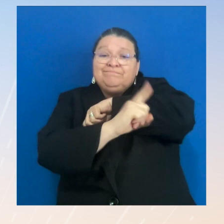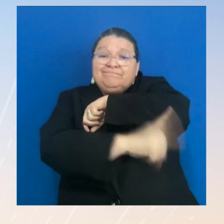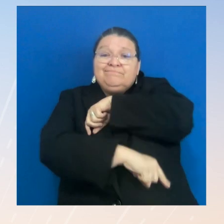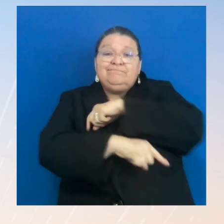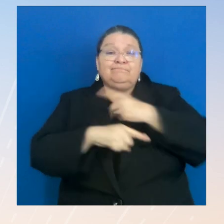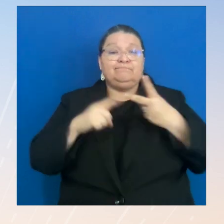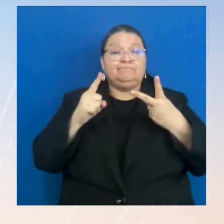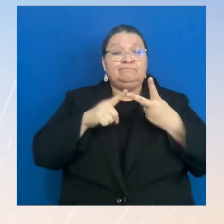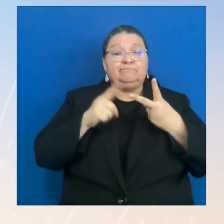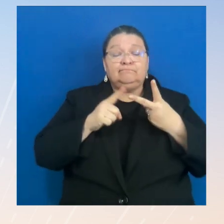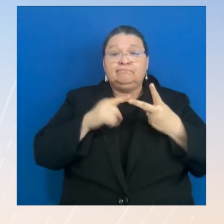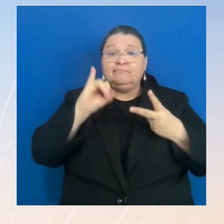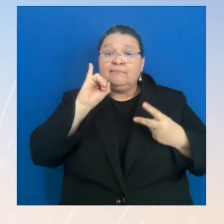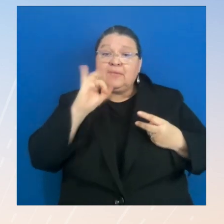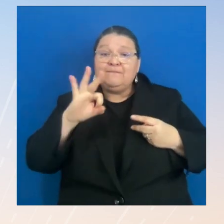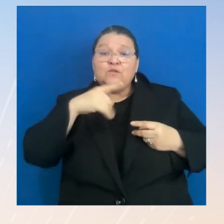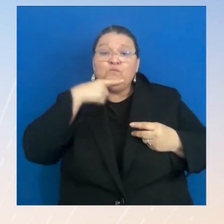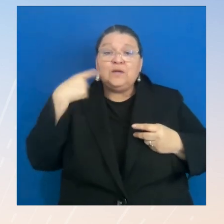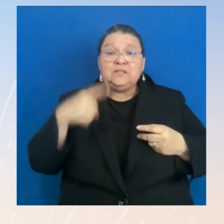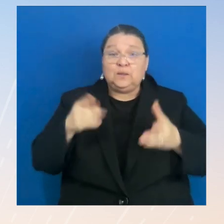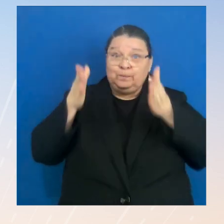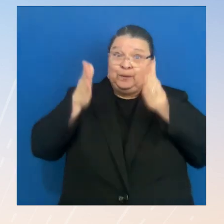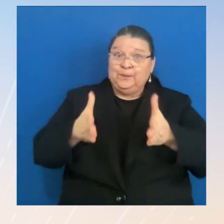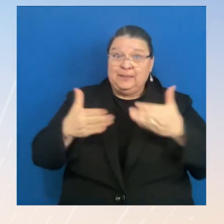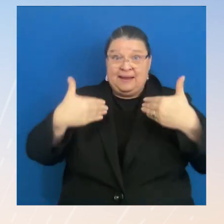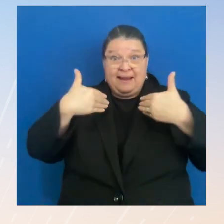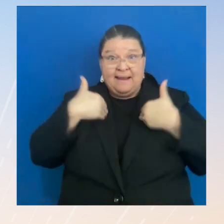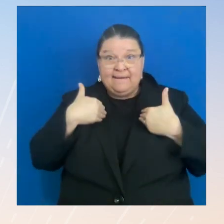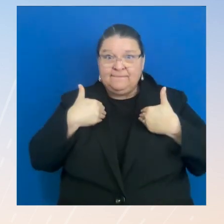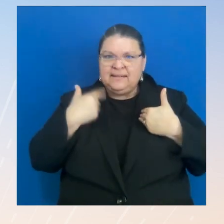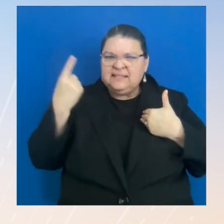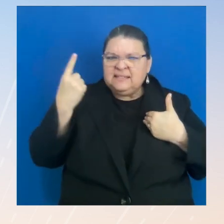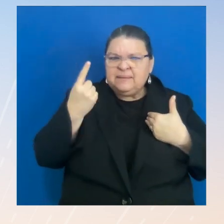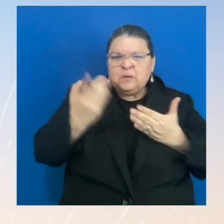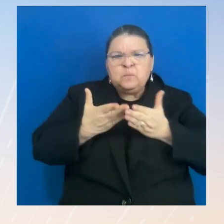Let me give you just a couple of examples of assets that have already been seized: